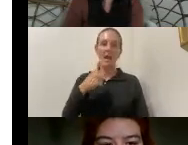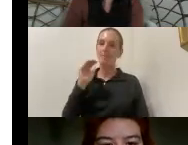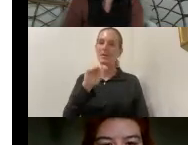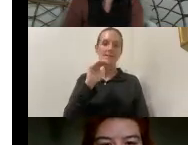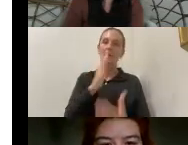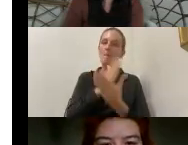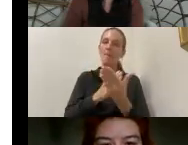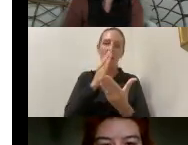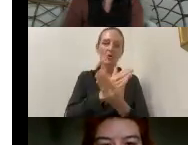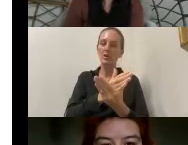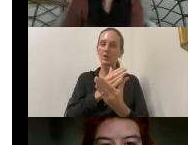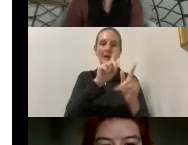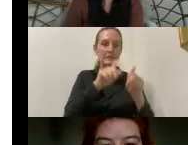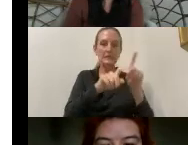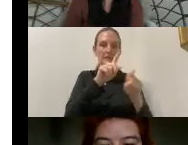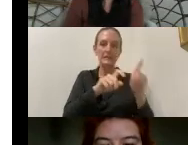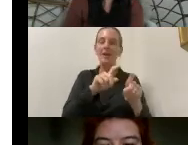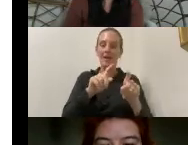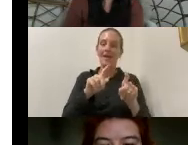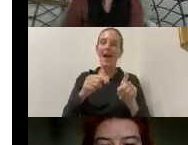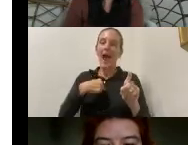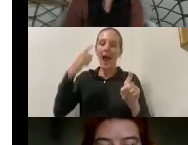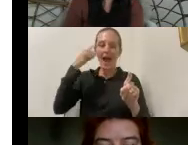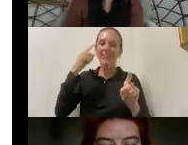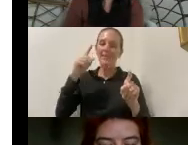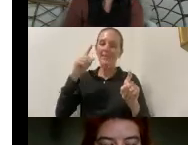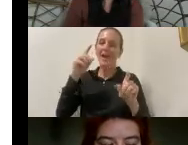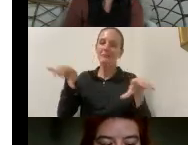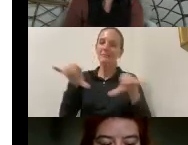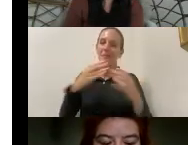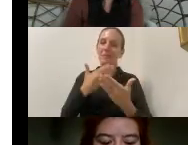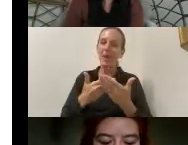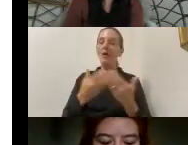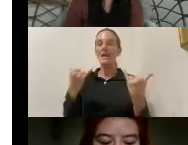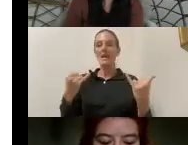I got involved in environmental work at a very young age after I experienced wildfire